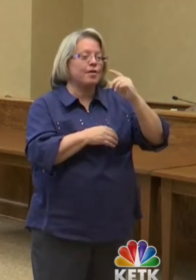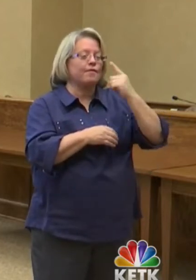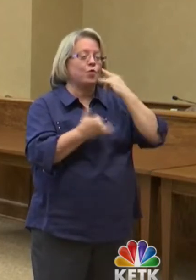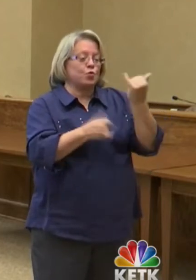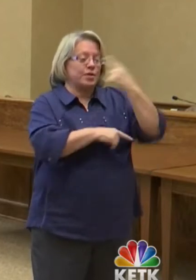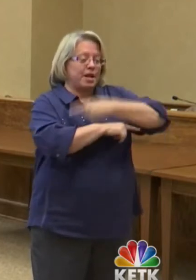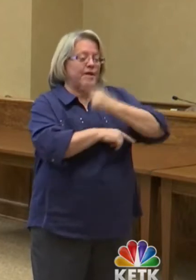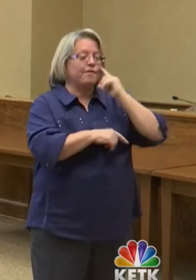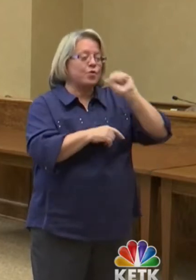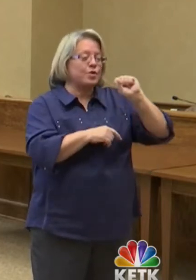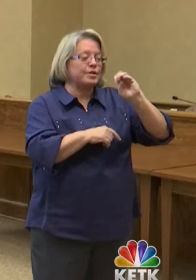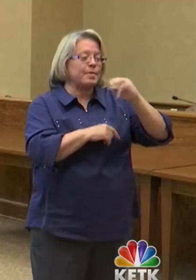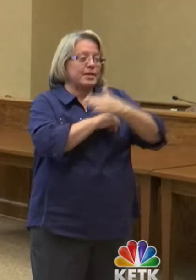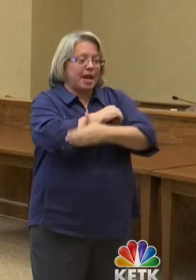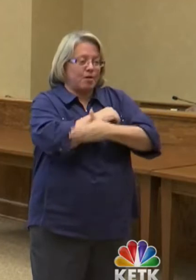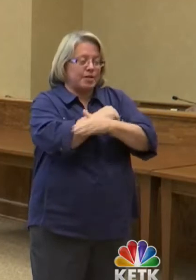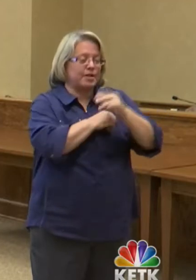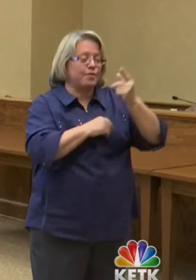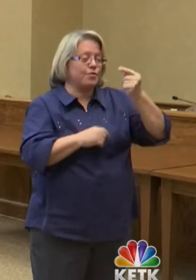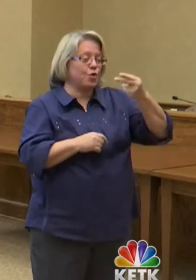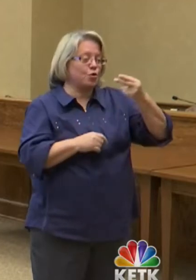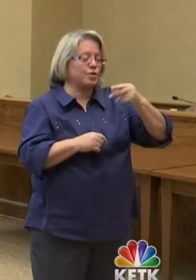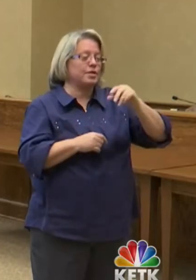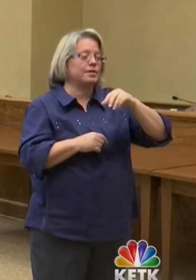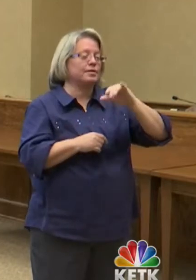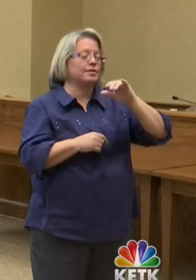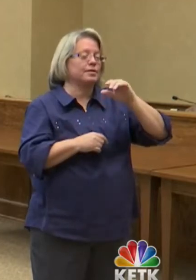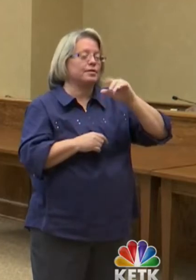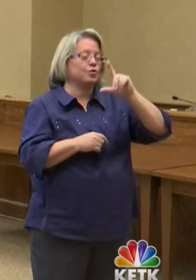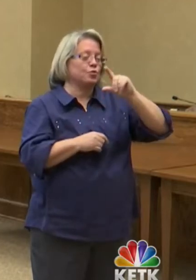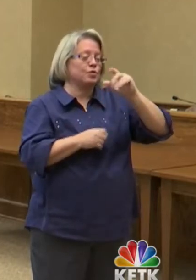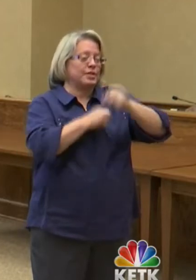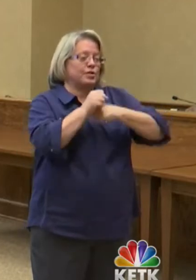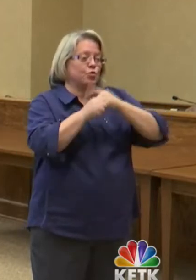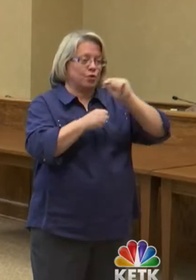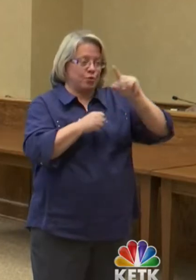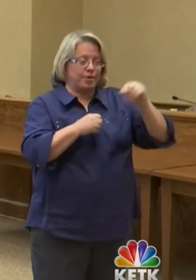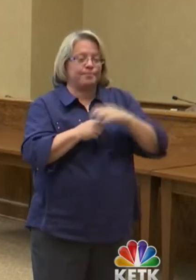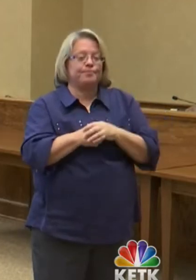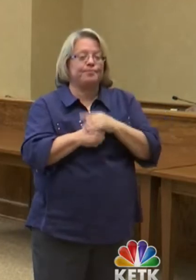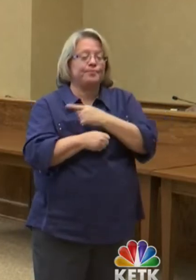TEXAS PUBLIC HEALTH DISTRICT. WELL DONE. FIRST, SHARE OUR UPDATED CASE